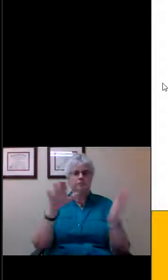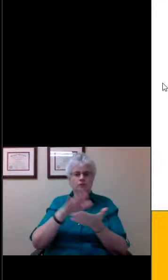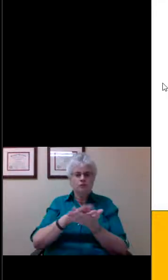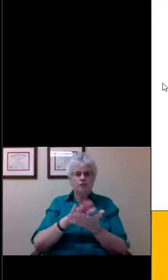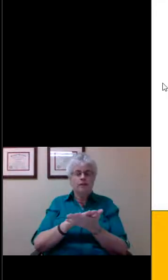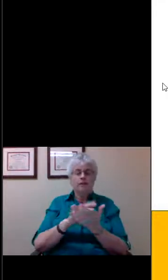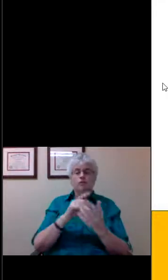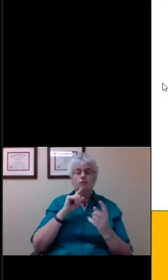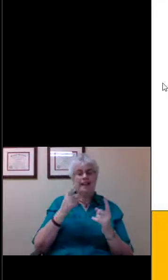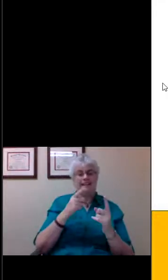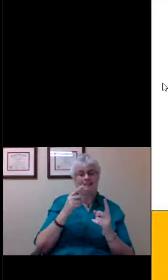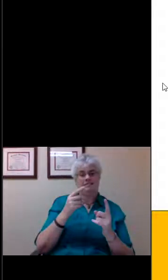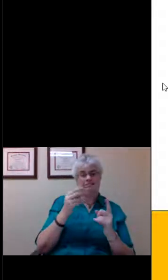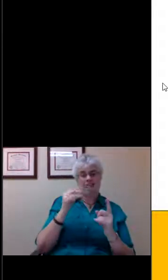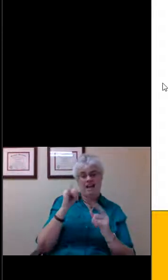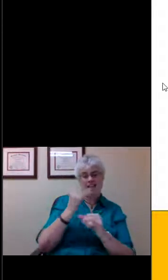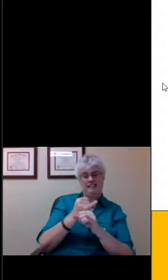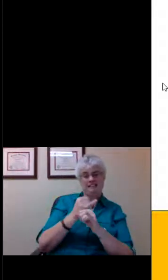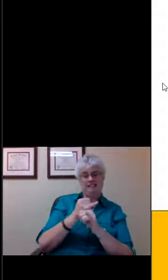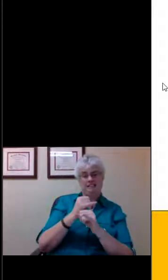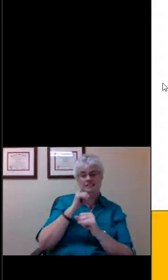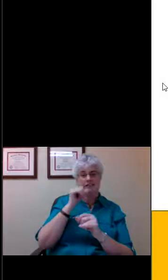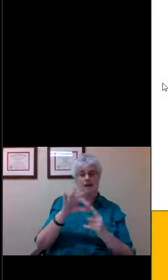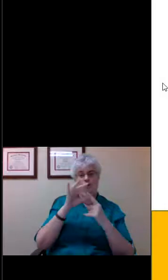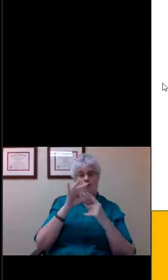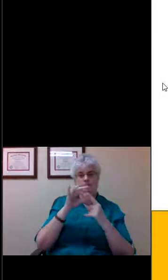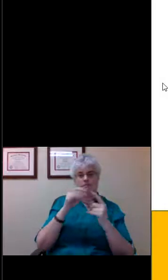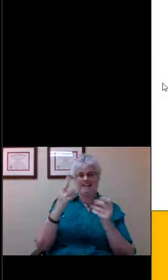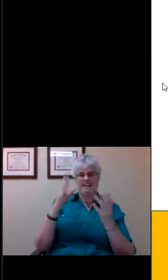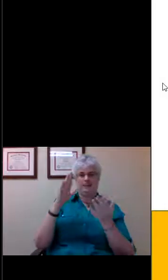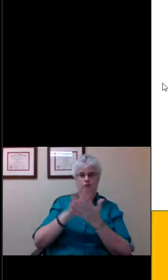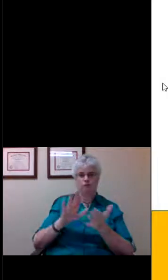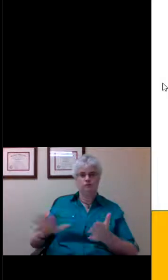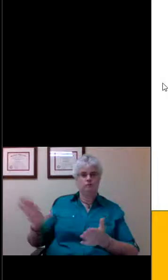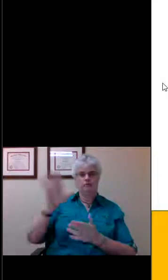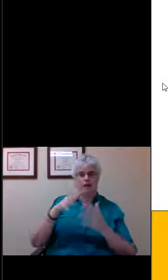how to address that issue at their school. And ISD is not unique because, I